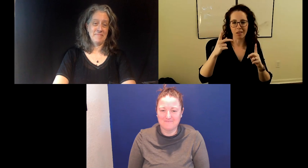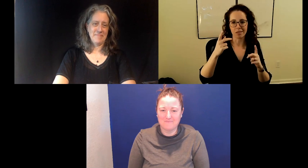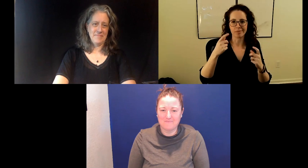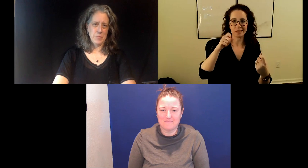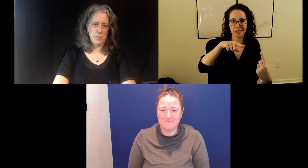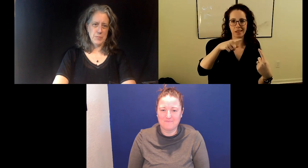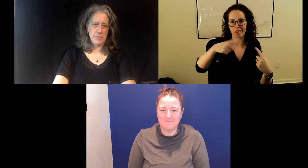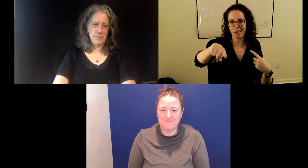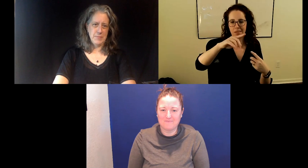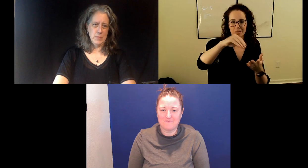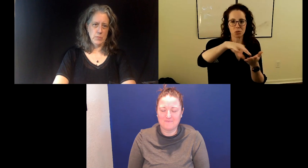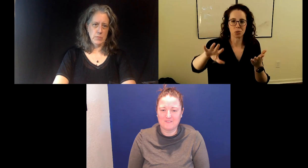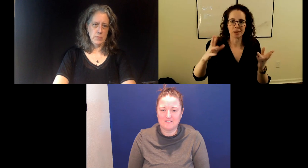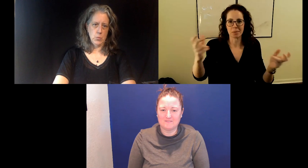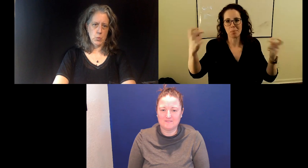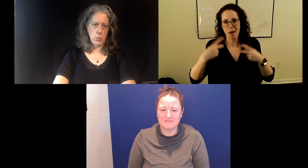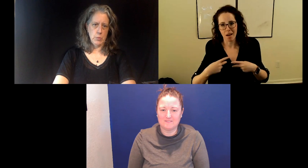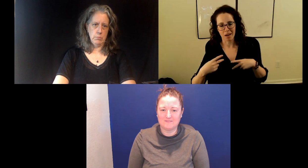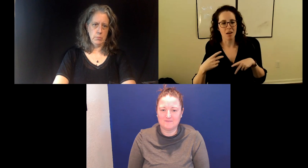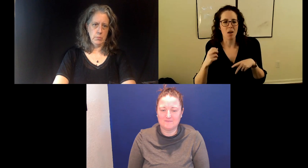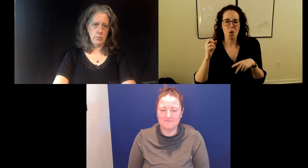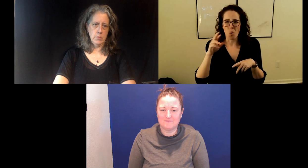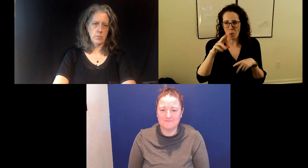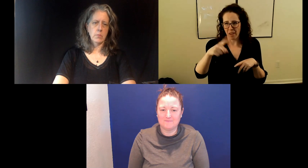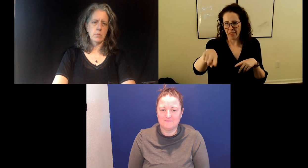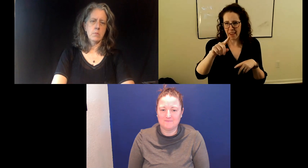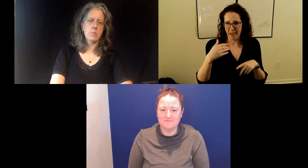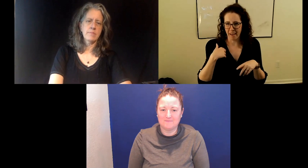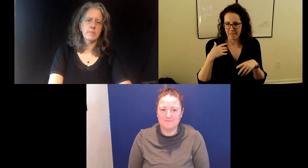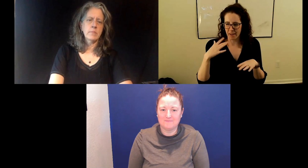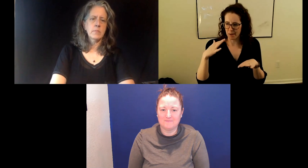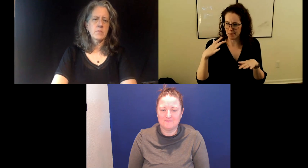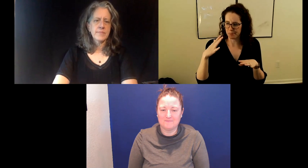feature and you can see like um what this you know you can tell the students oh they see that oh